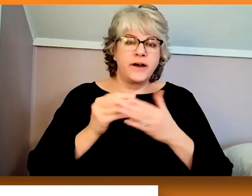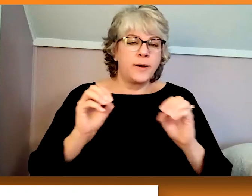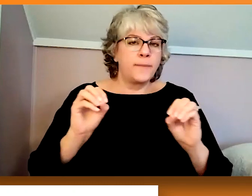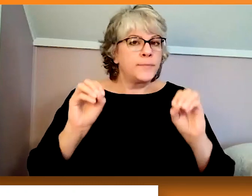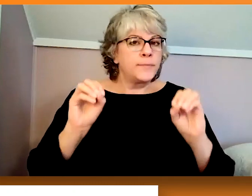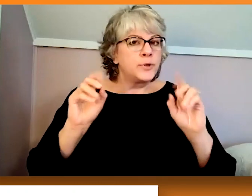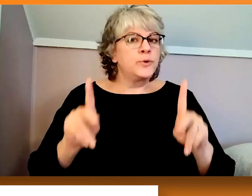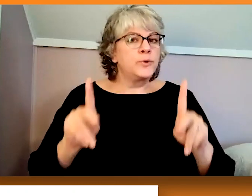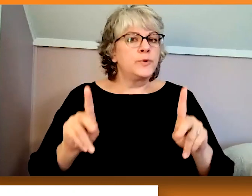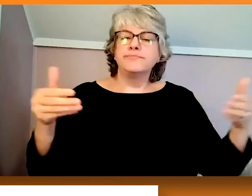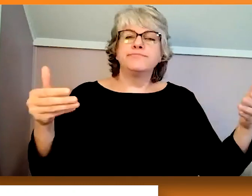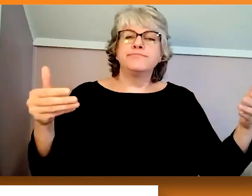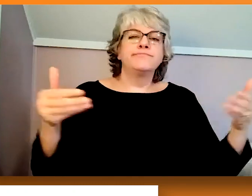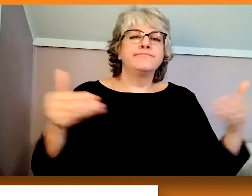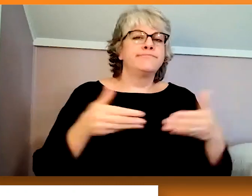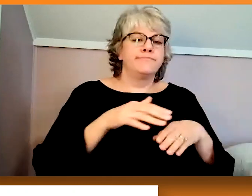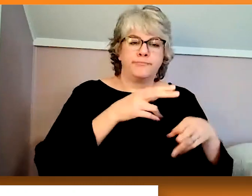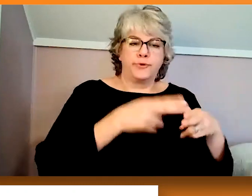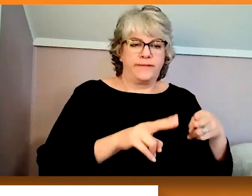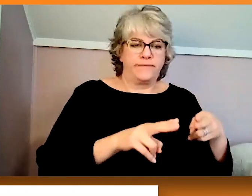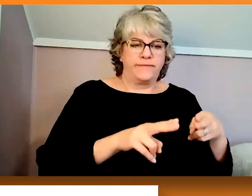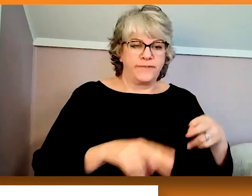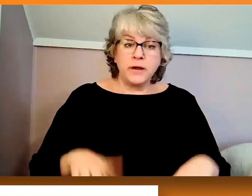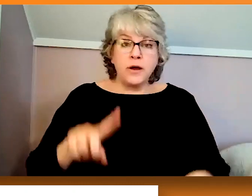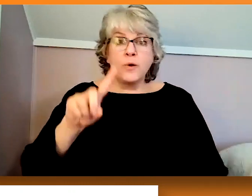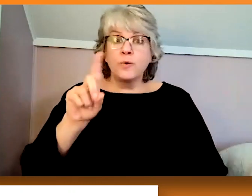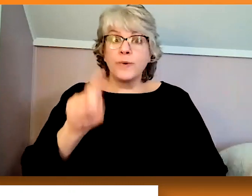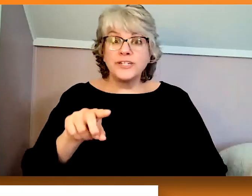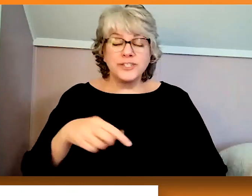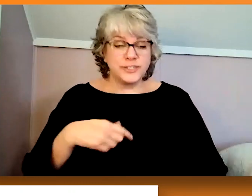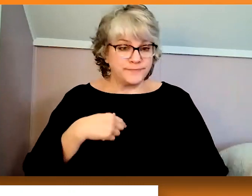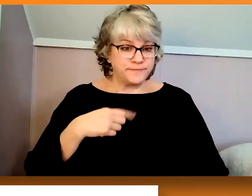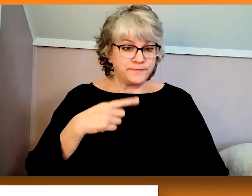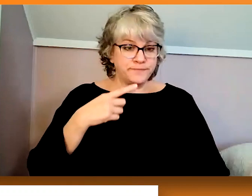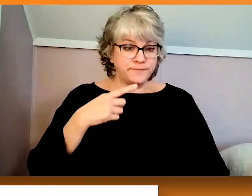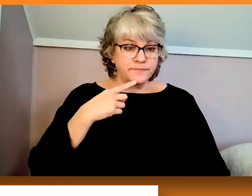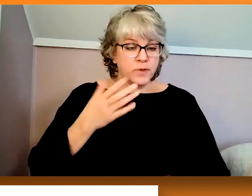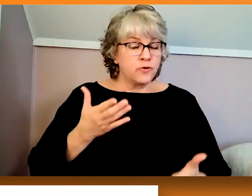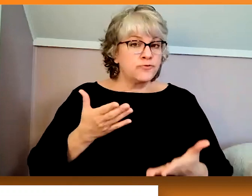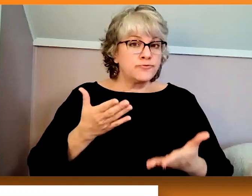I See we have a question. "Would you recommend starting with GrantForward